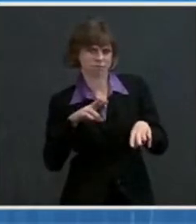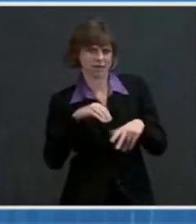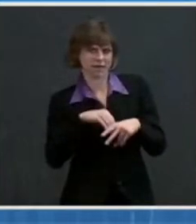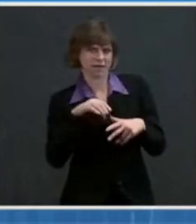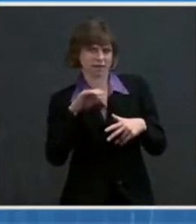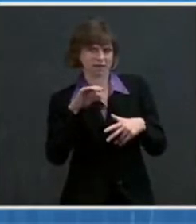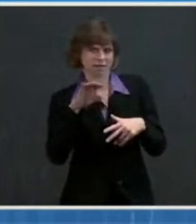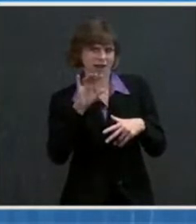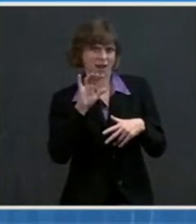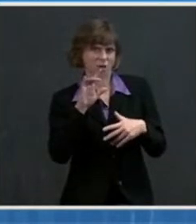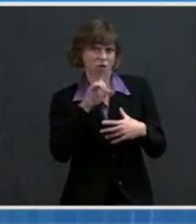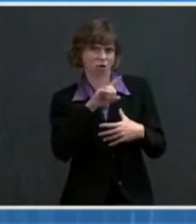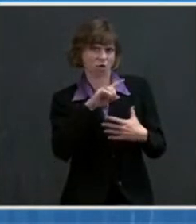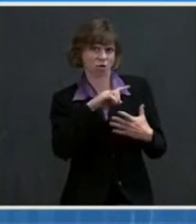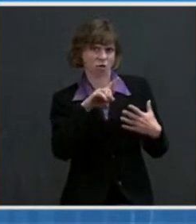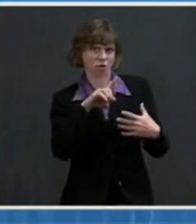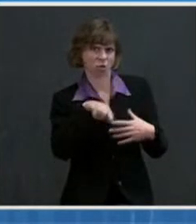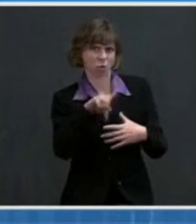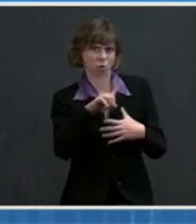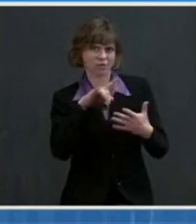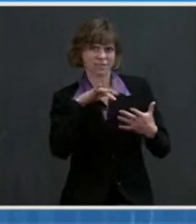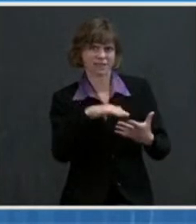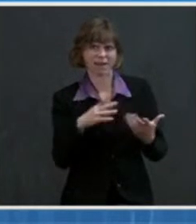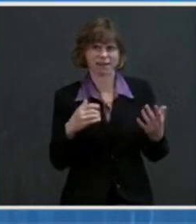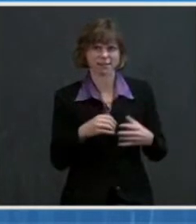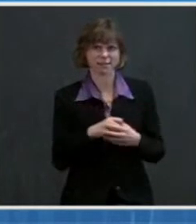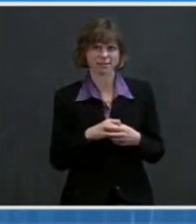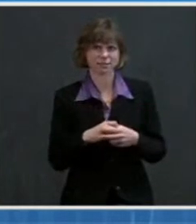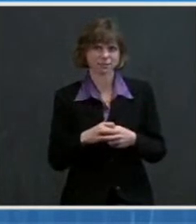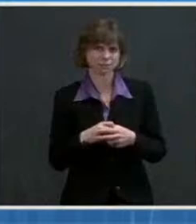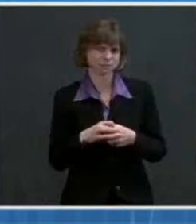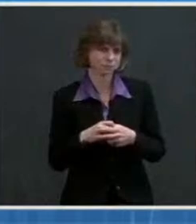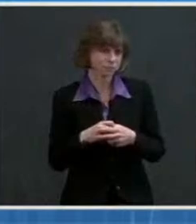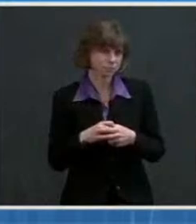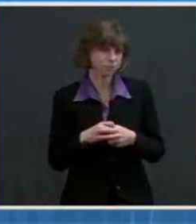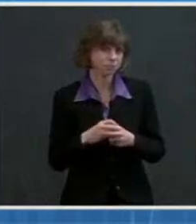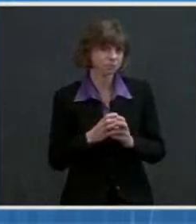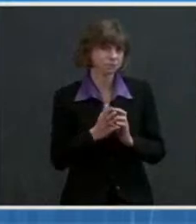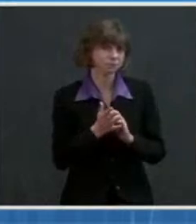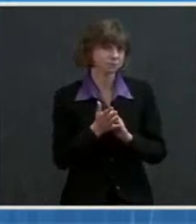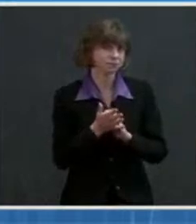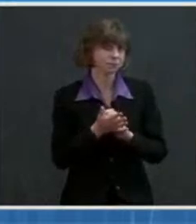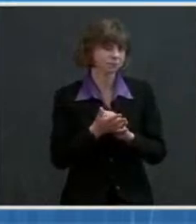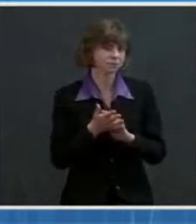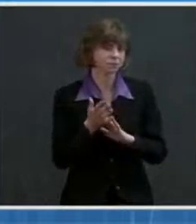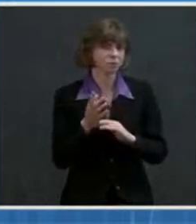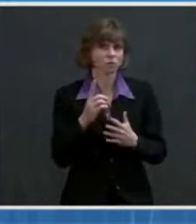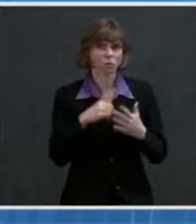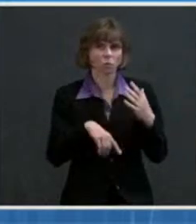METRICS ARE THAT YOU'RE LOOKING